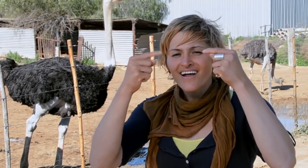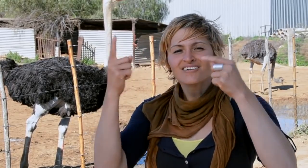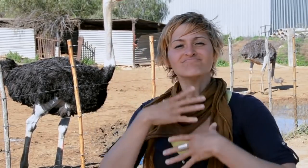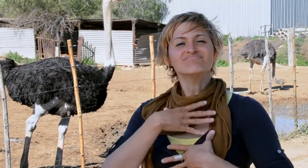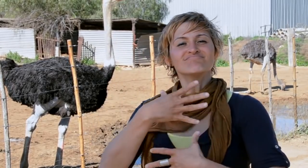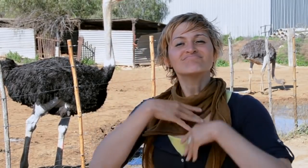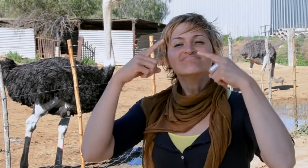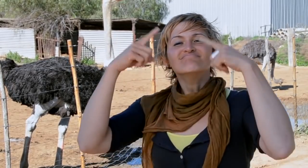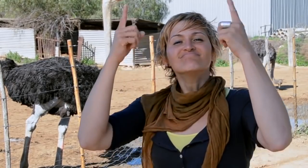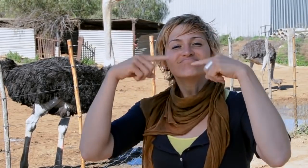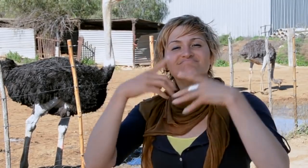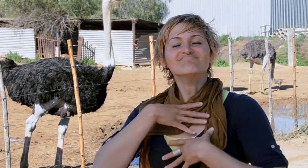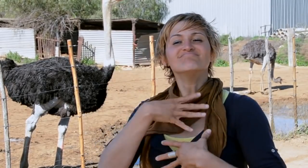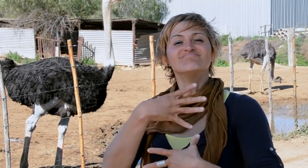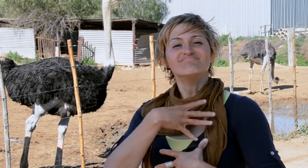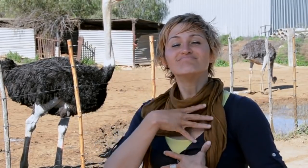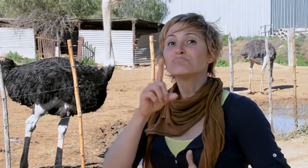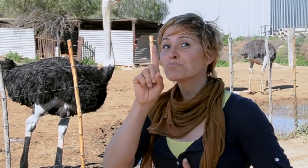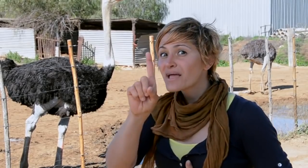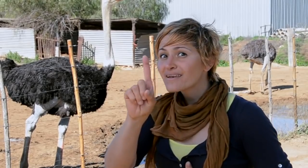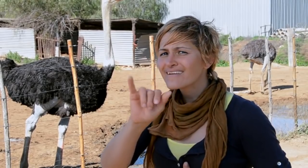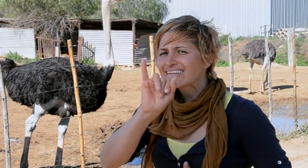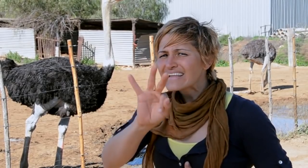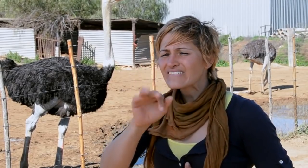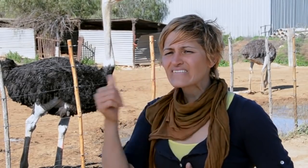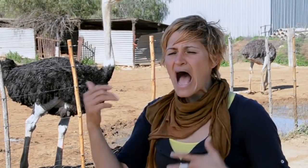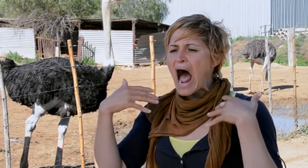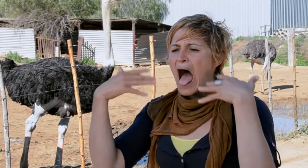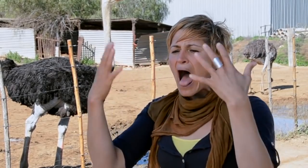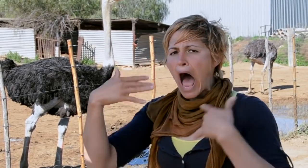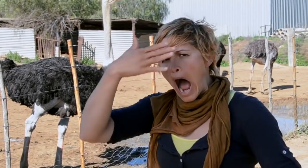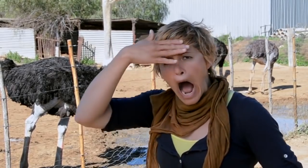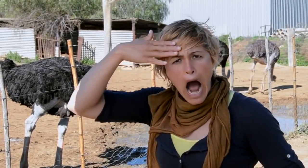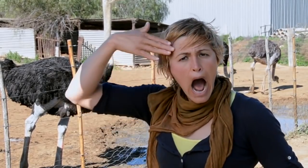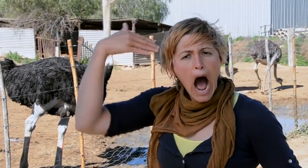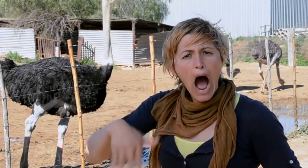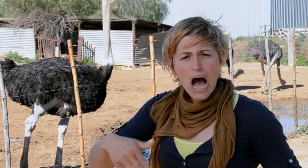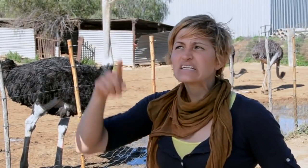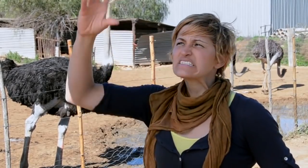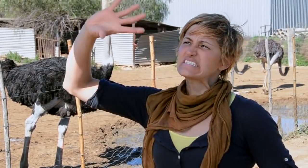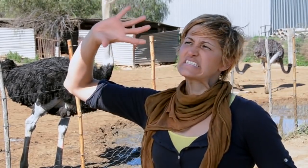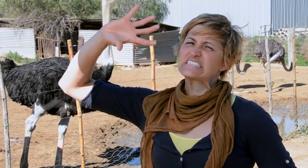breathe through, and if it is too hot or they are exhausted, they would open their mouths wide to breathe.